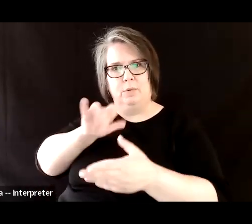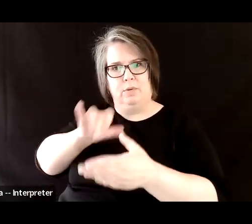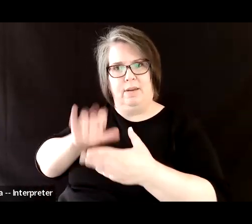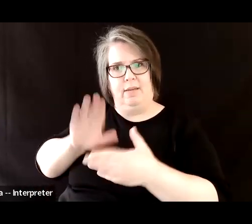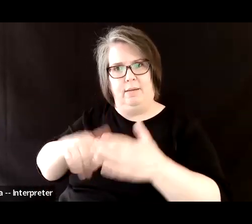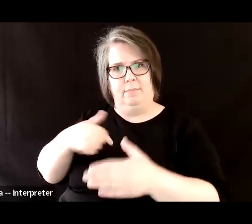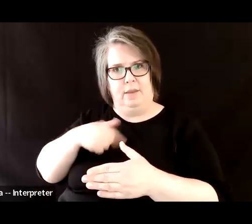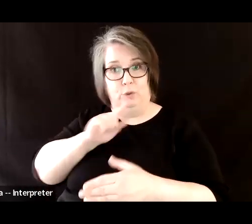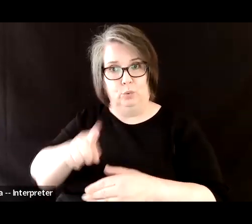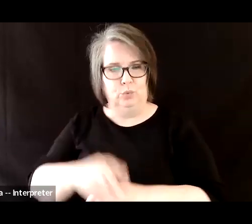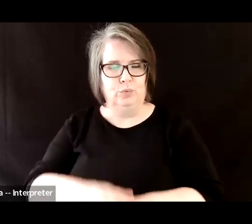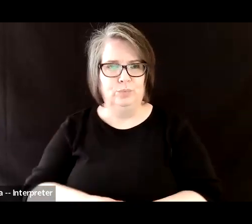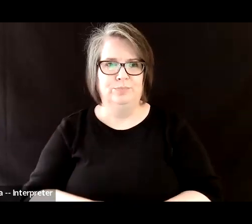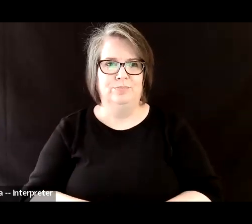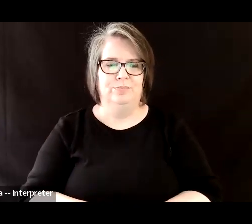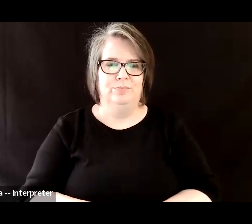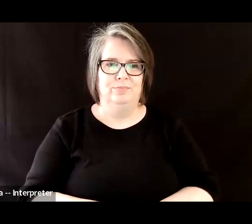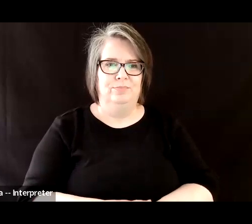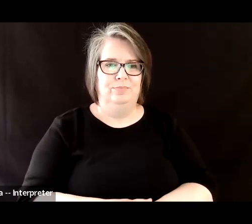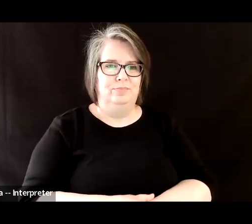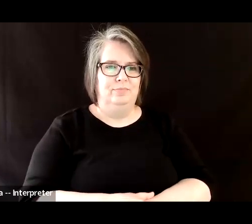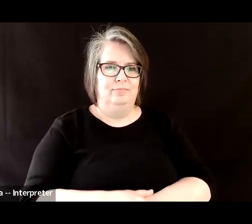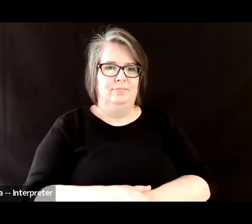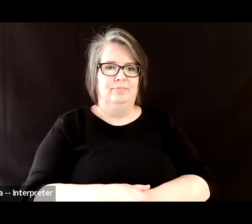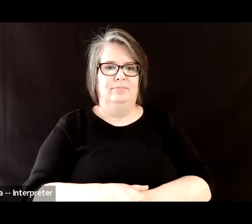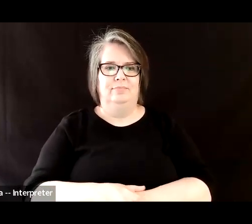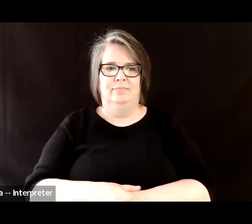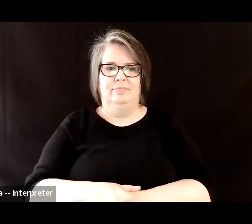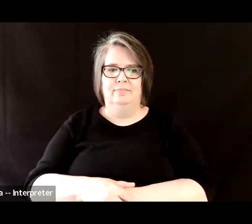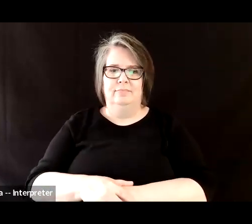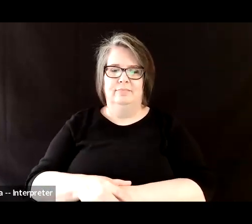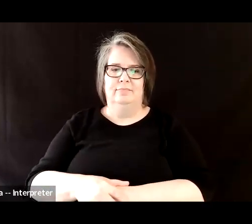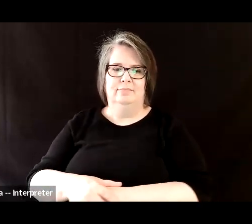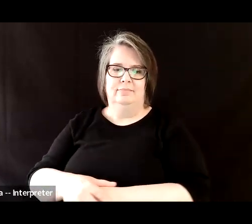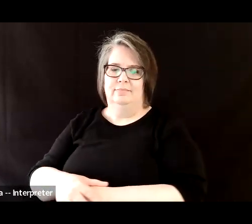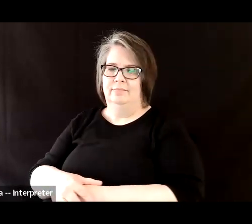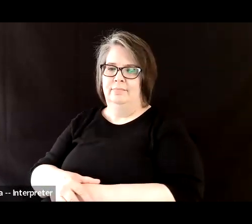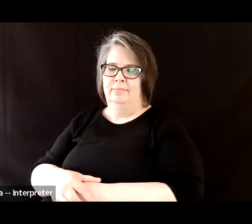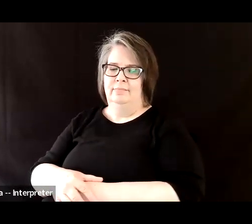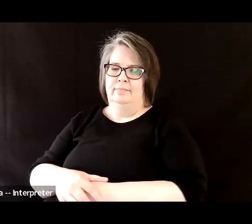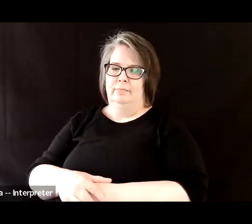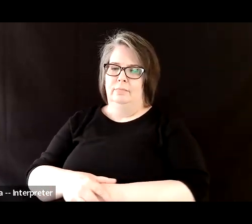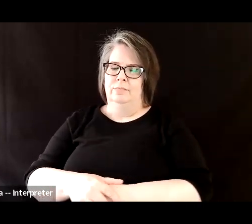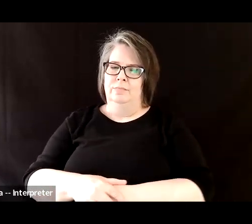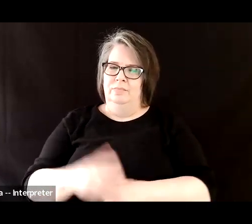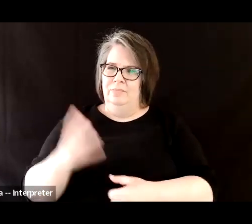for sure. So, why do captions and